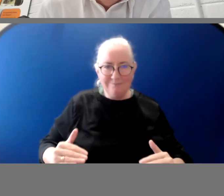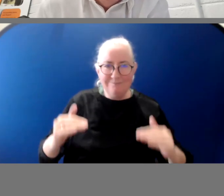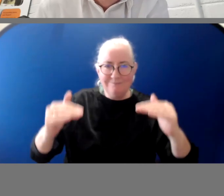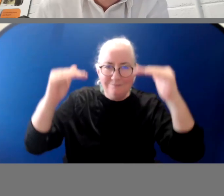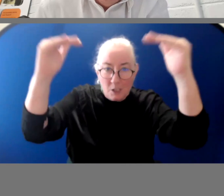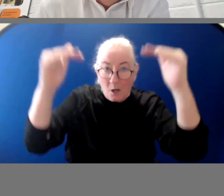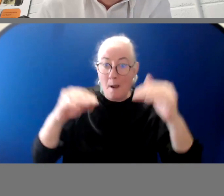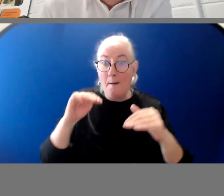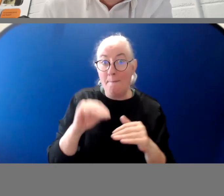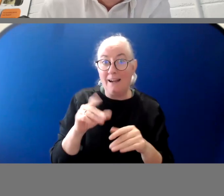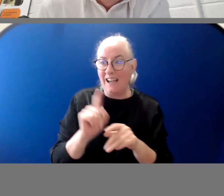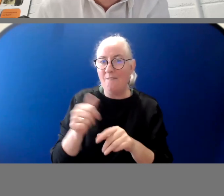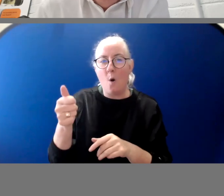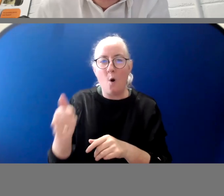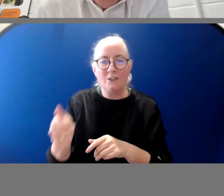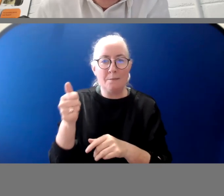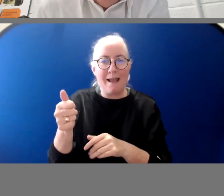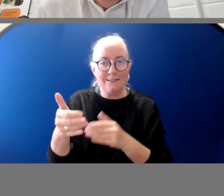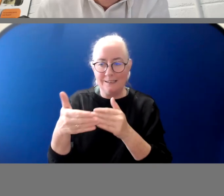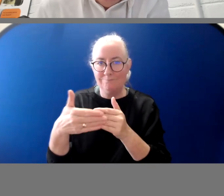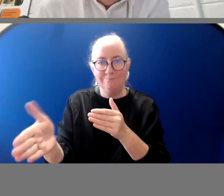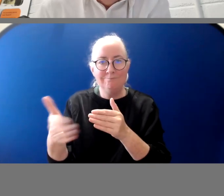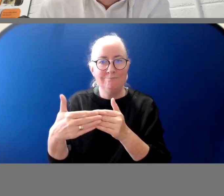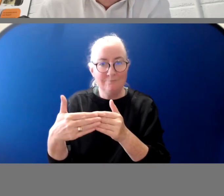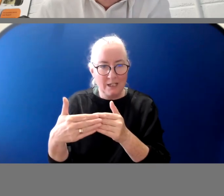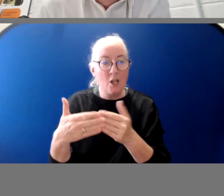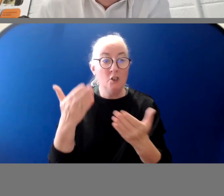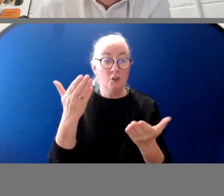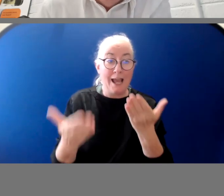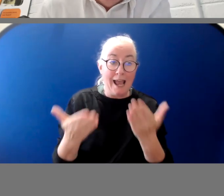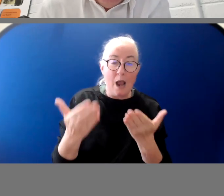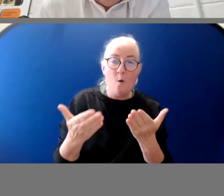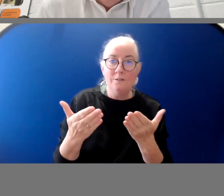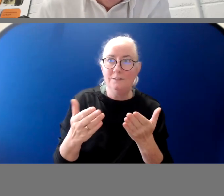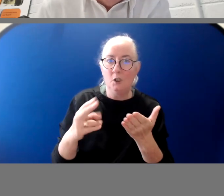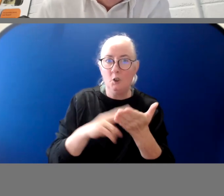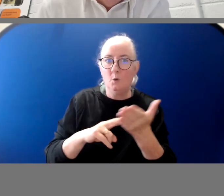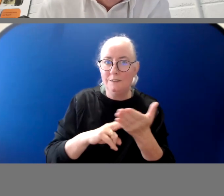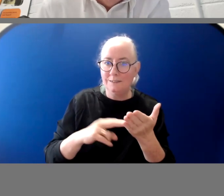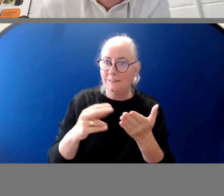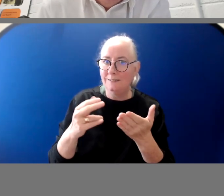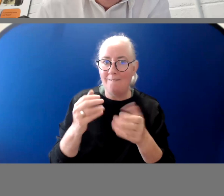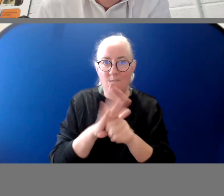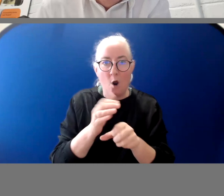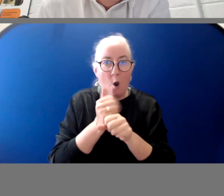be going down the automatic door route how to maximize access and use for all users and looking